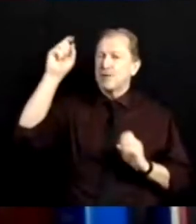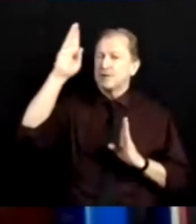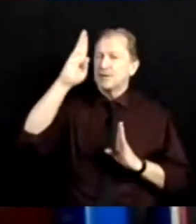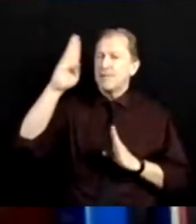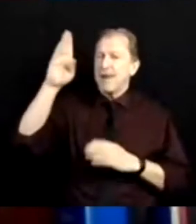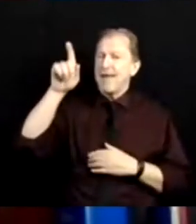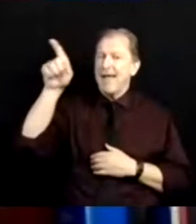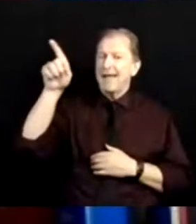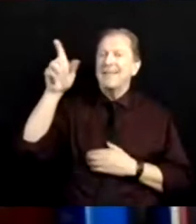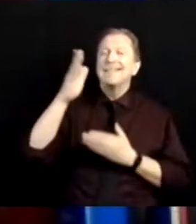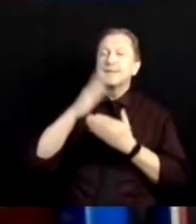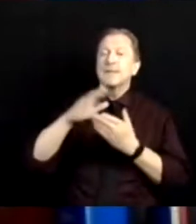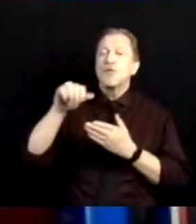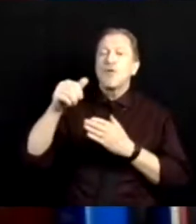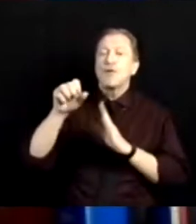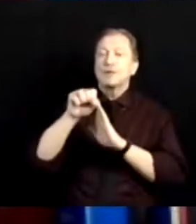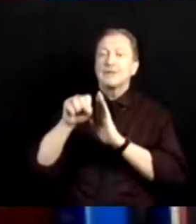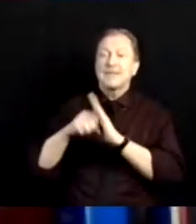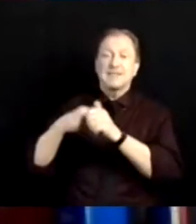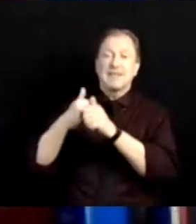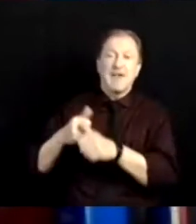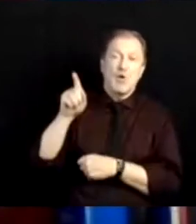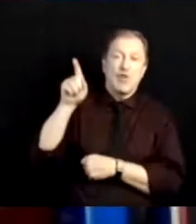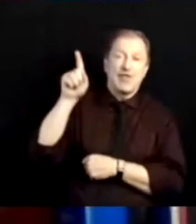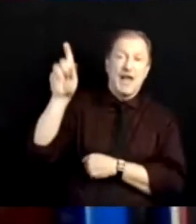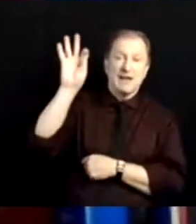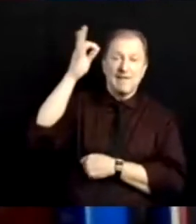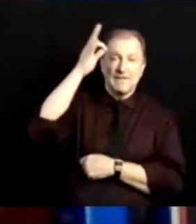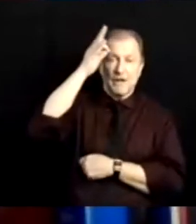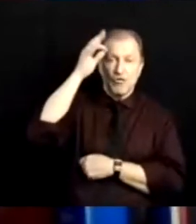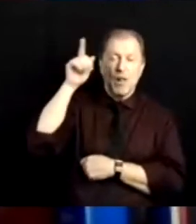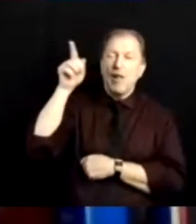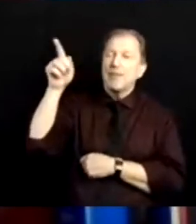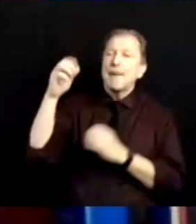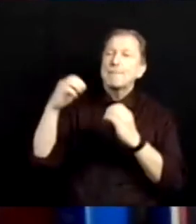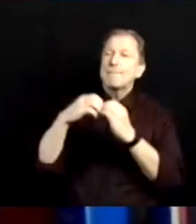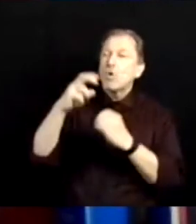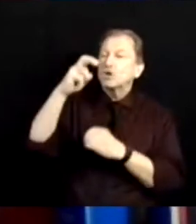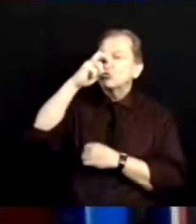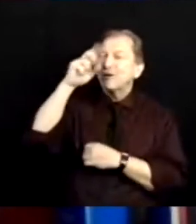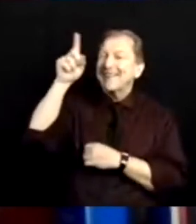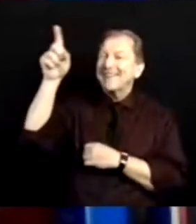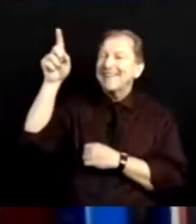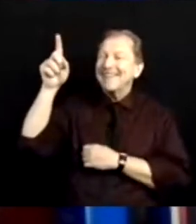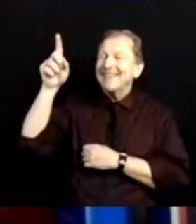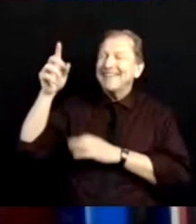PLAN AND THAT HAVE BEEN ADOPTED IN SOME OTHER STATES AND REQUIRED A DOWNWARD MOVEMENT OF